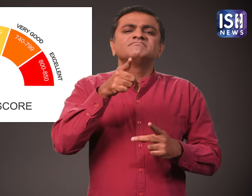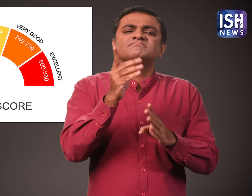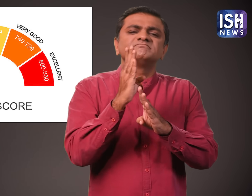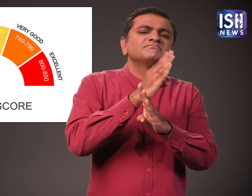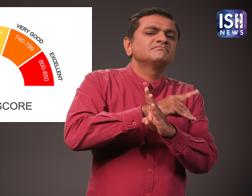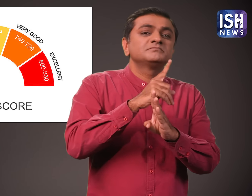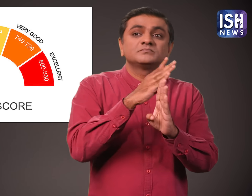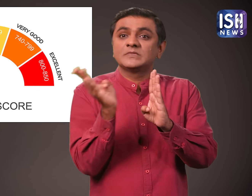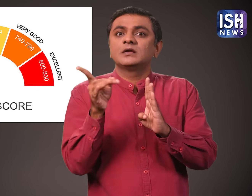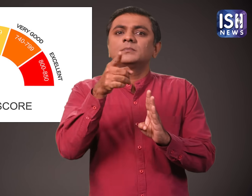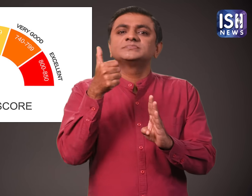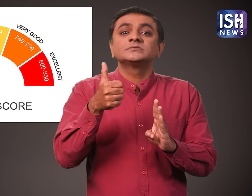Therefore, maintain an excellent credit score.